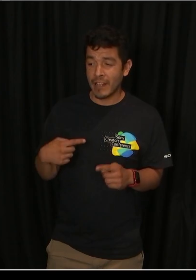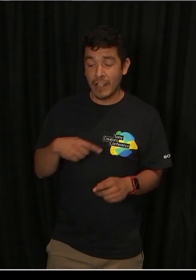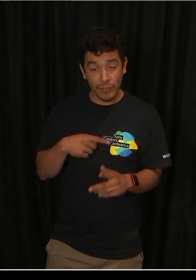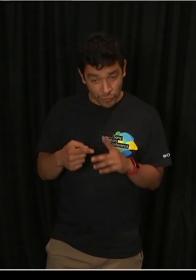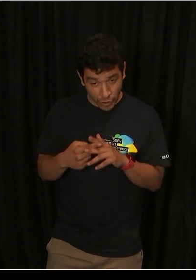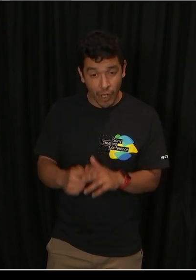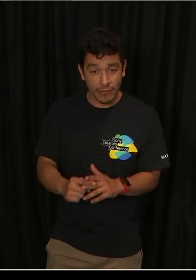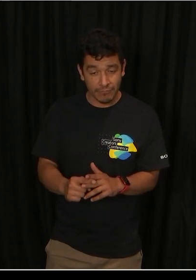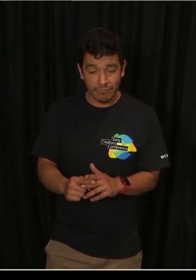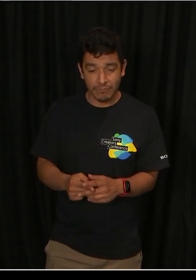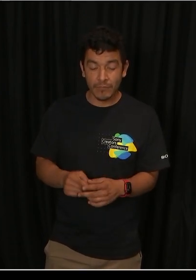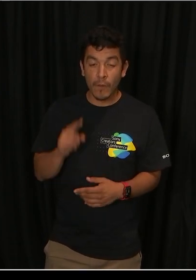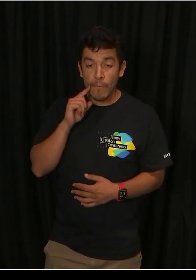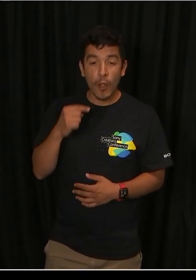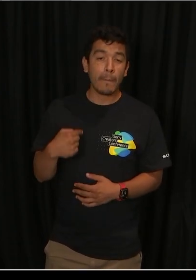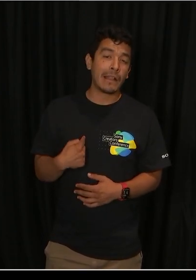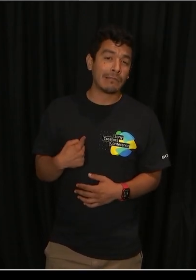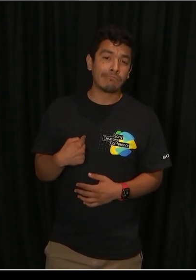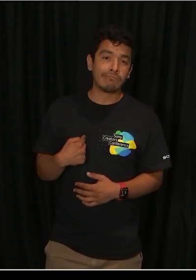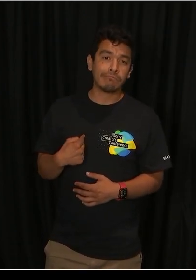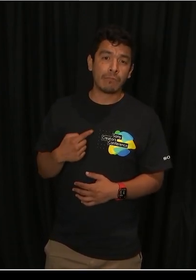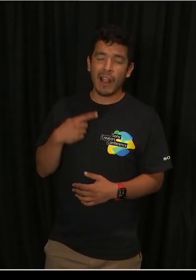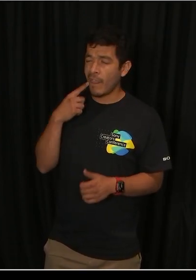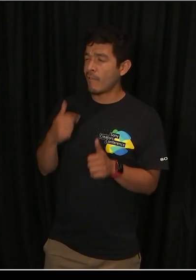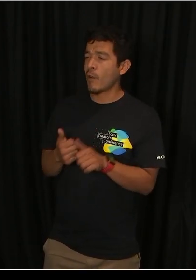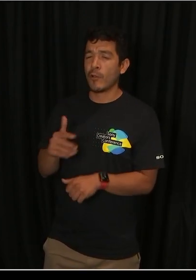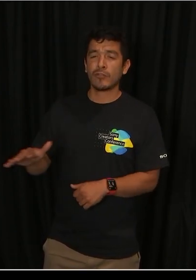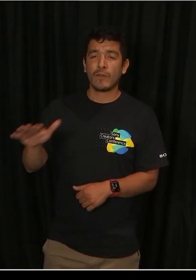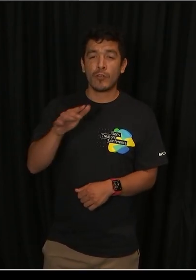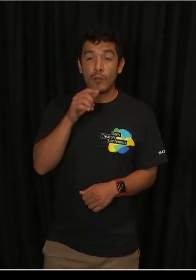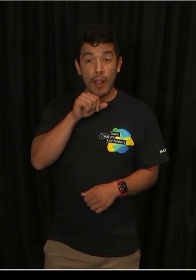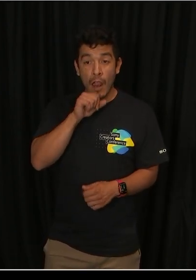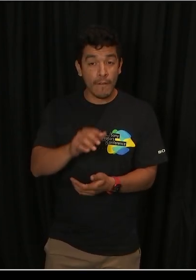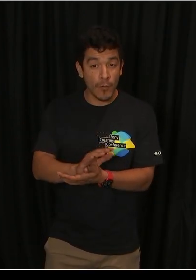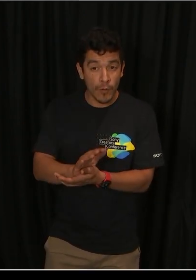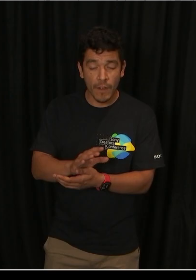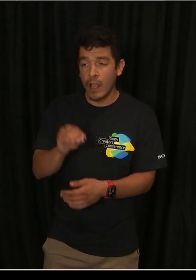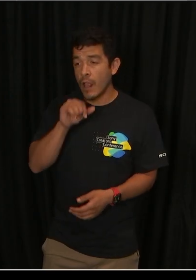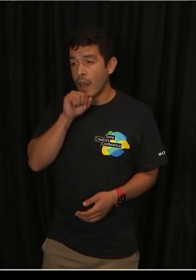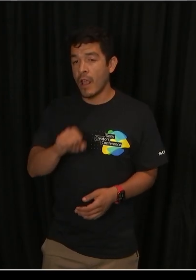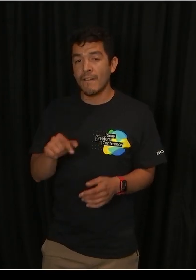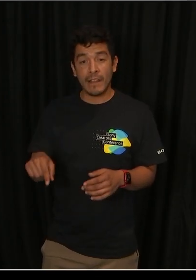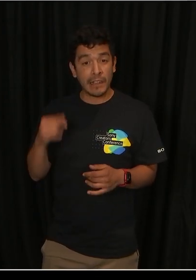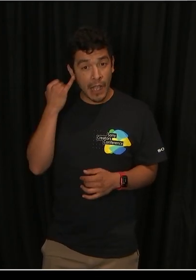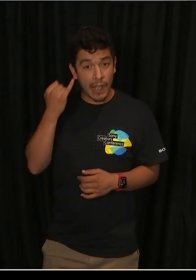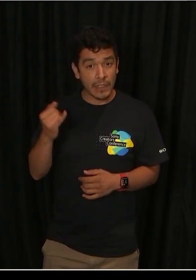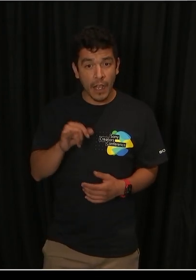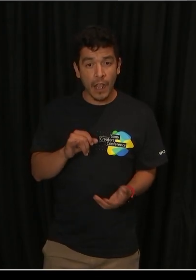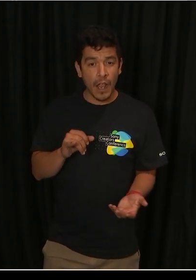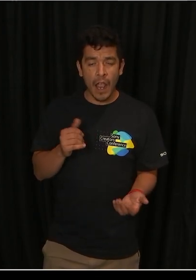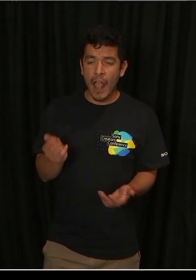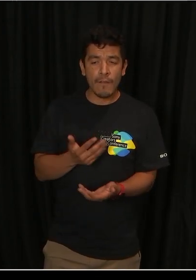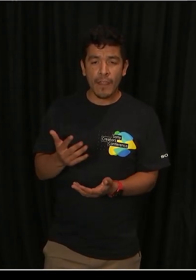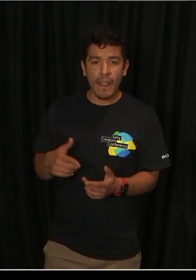So for me, and I think for most of you who love movies and love this idea, everything is about tell me a story.